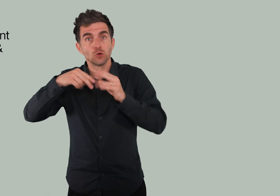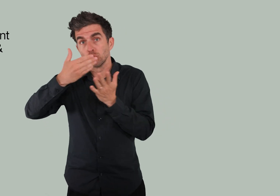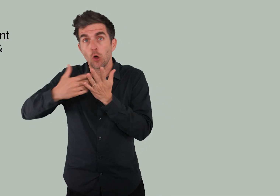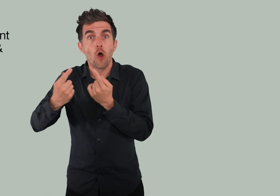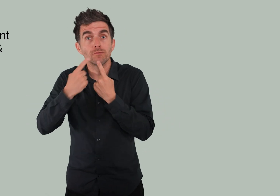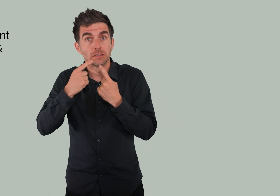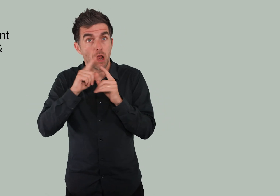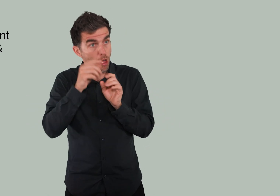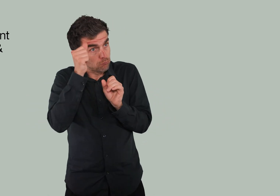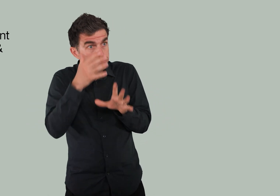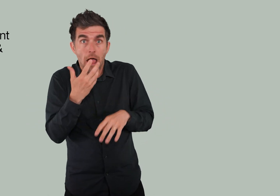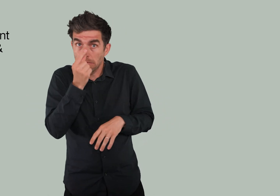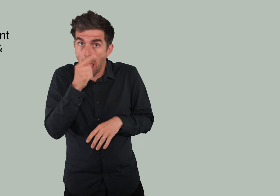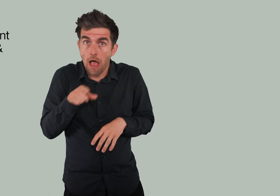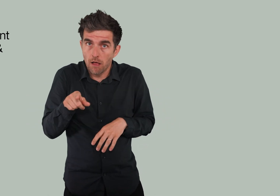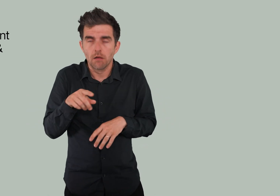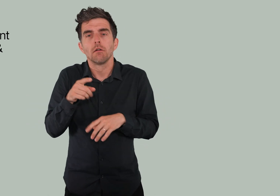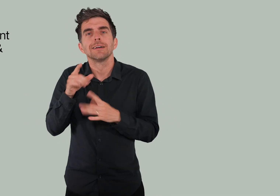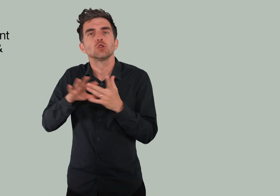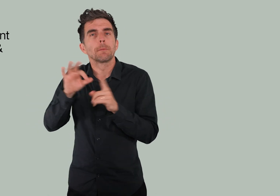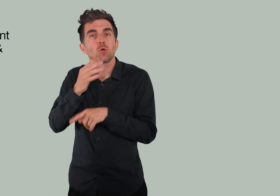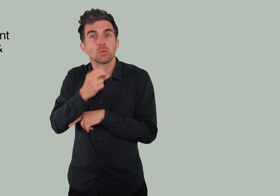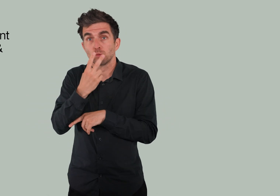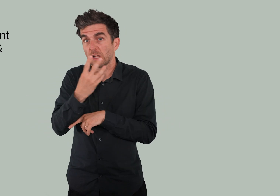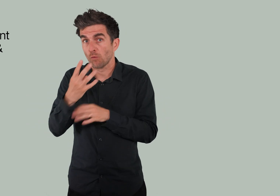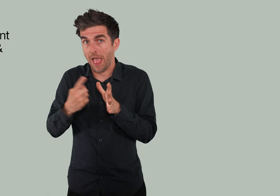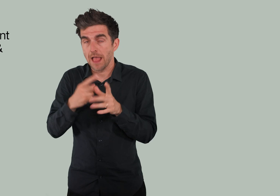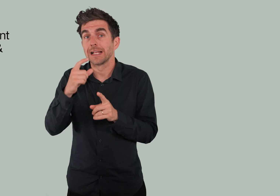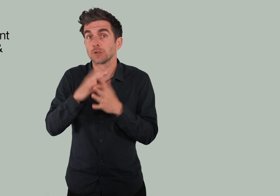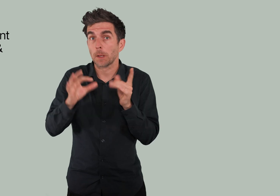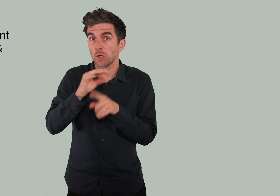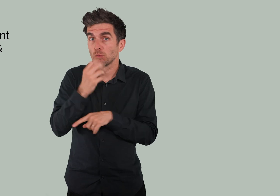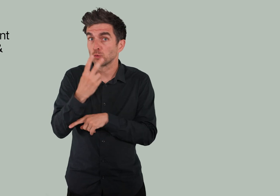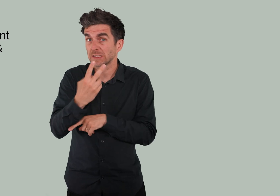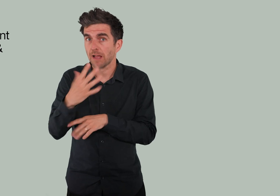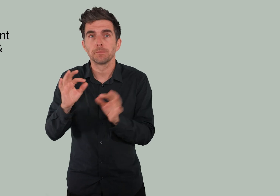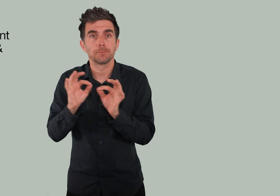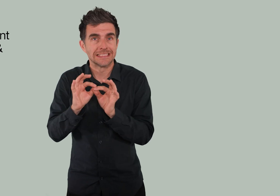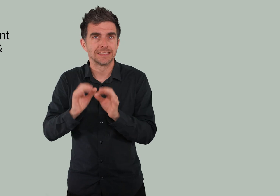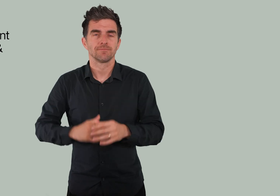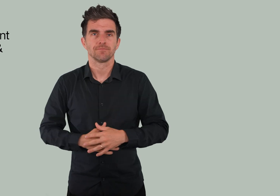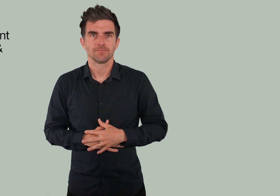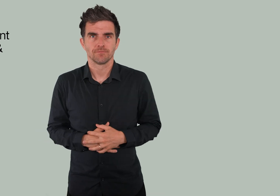notes, were suggested (DWP, 2024a; DWP 2025b).